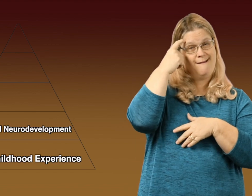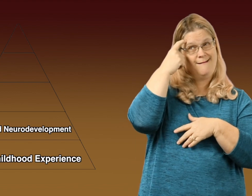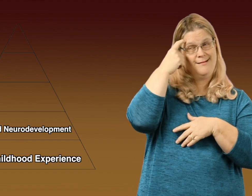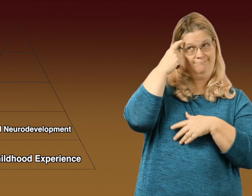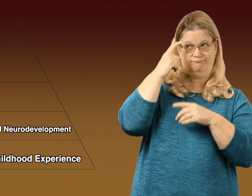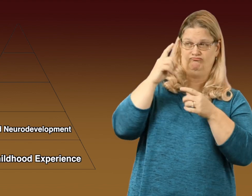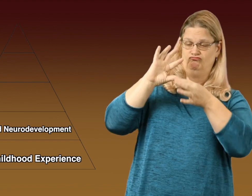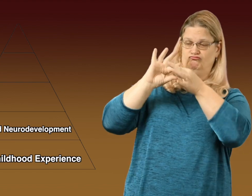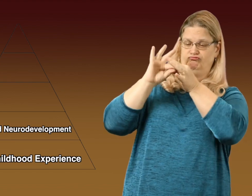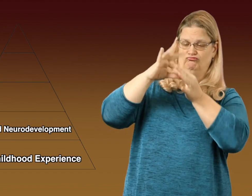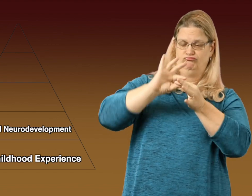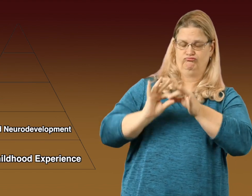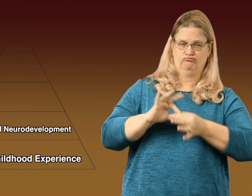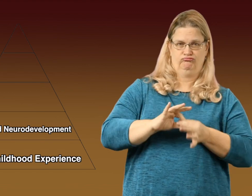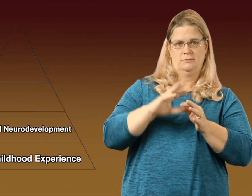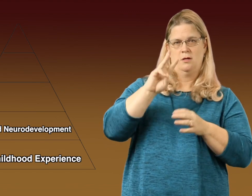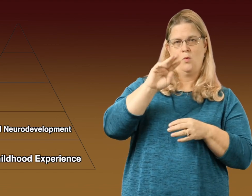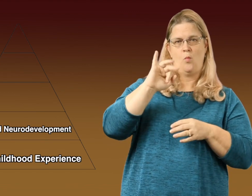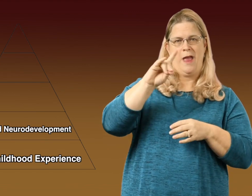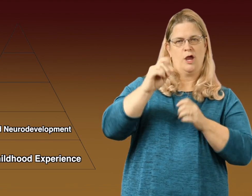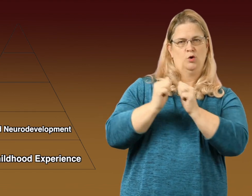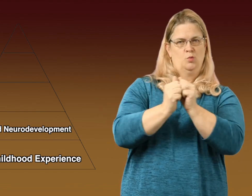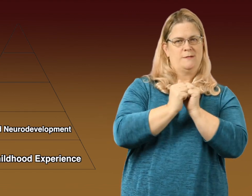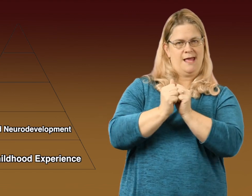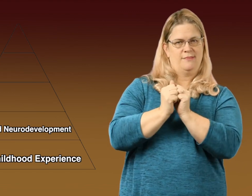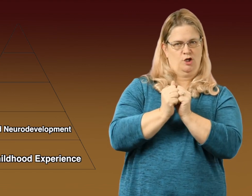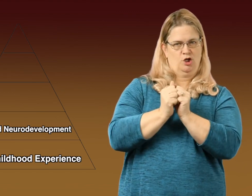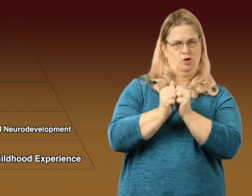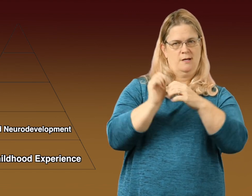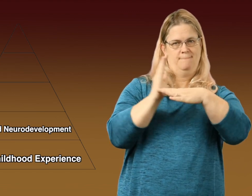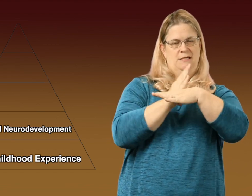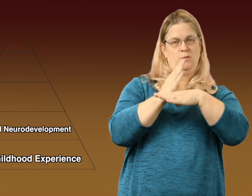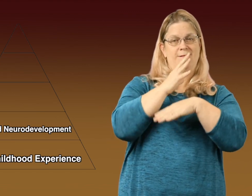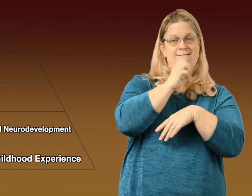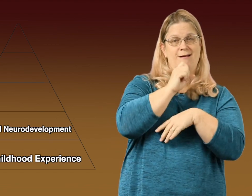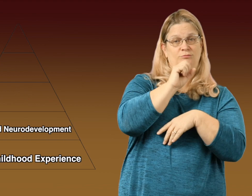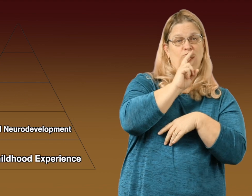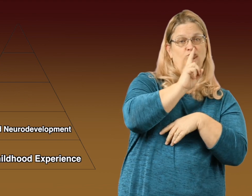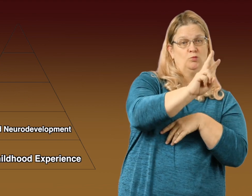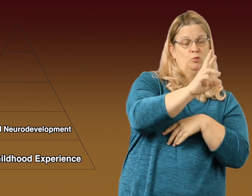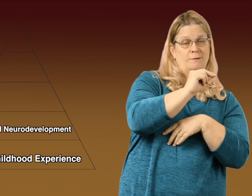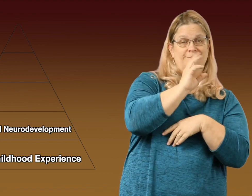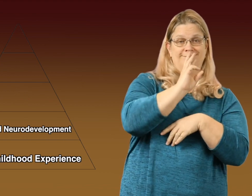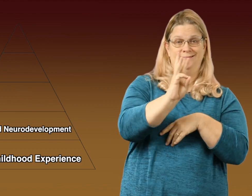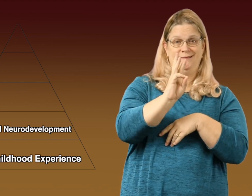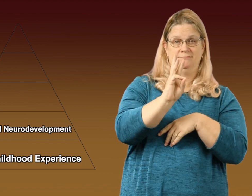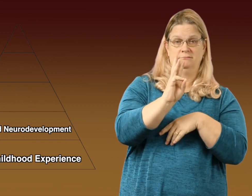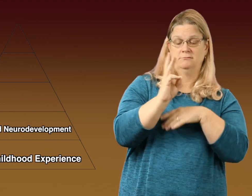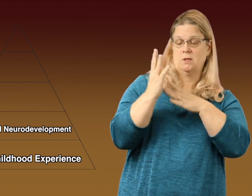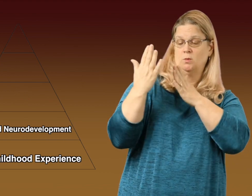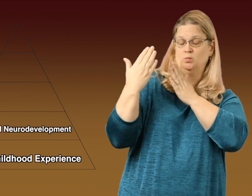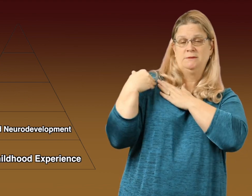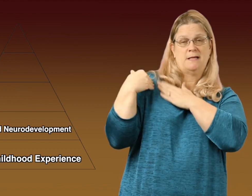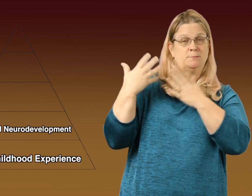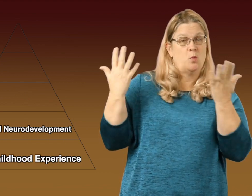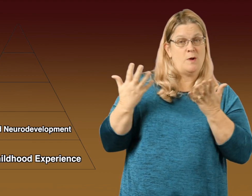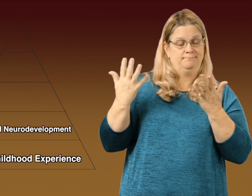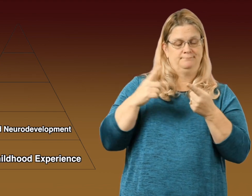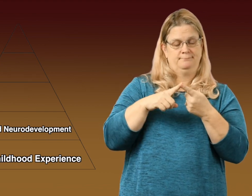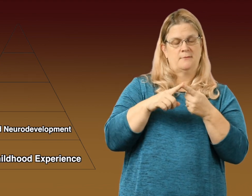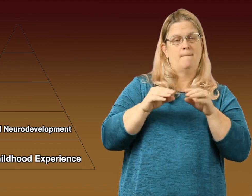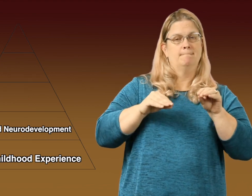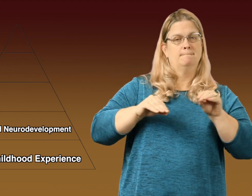The parts of the brain are wired together, and between the ages of two to six,